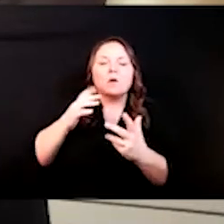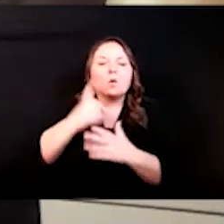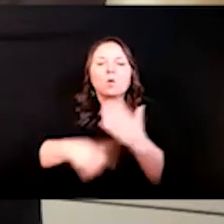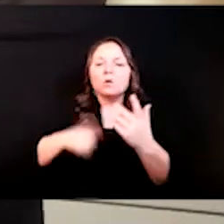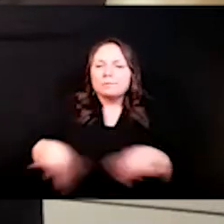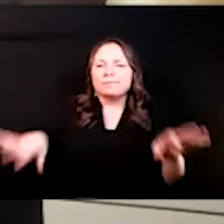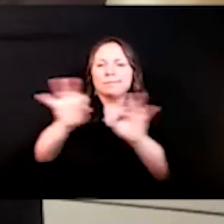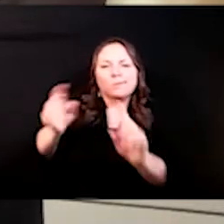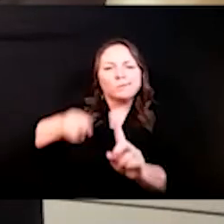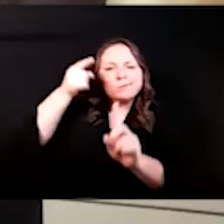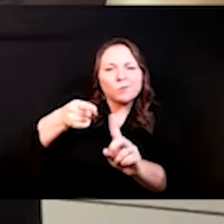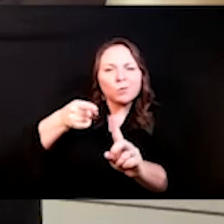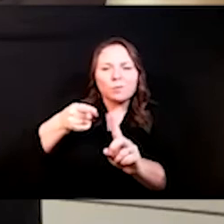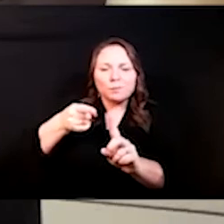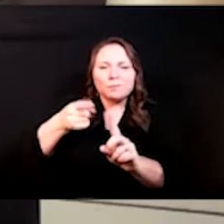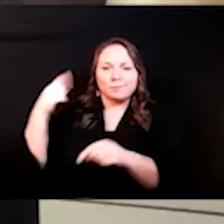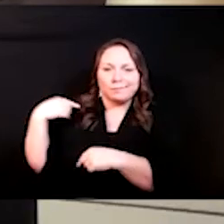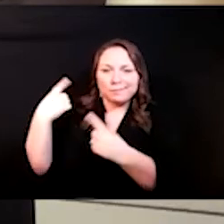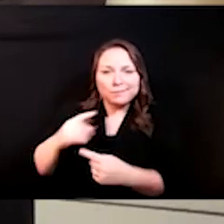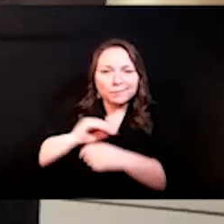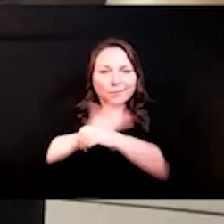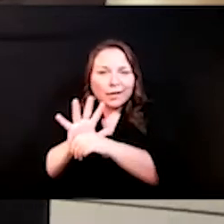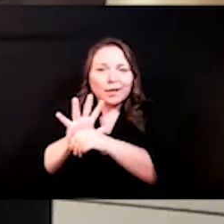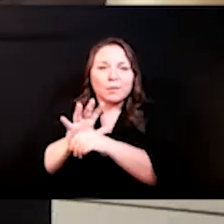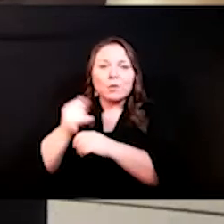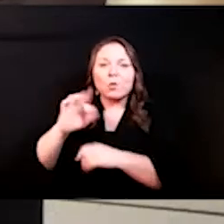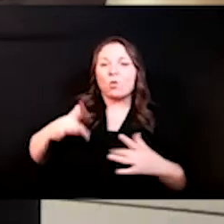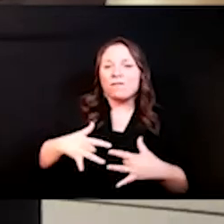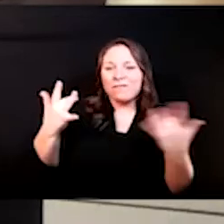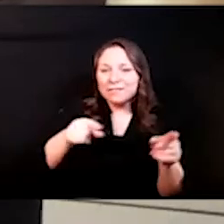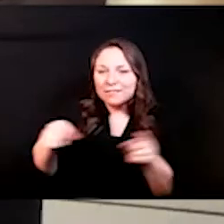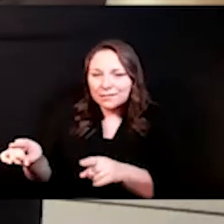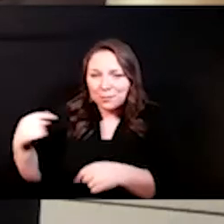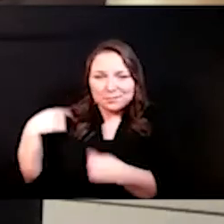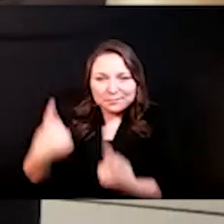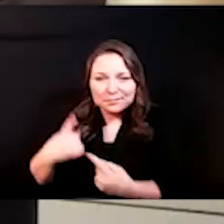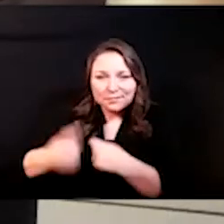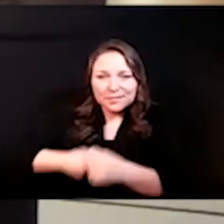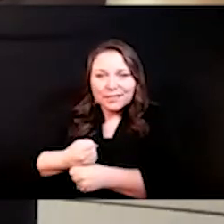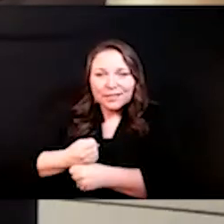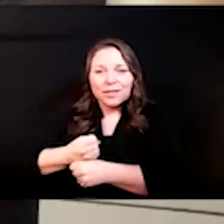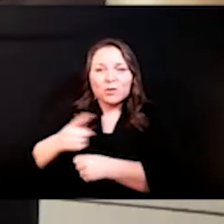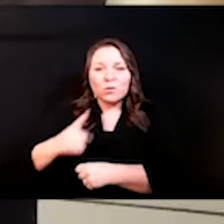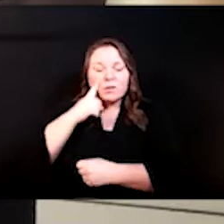COUNTRIES FIGHT AGAINST COVID-19, ARE THERE KEY POINTS IN THE PANDEMIC OR CERTAIN EVENTS THAT